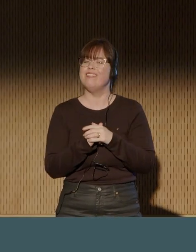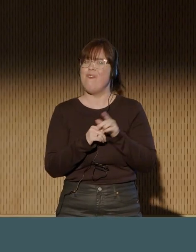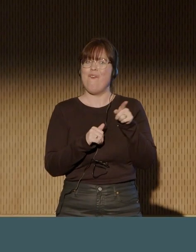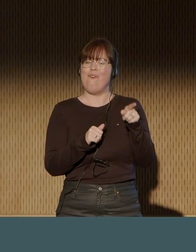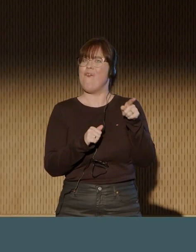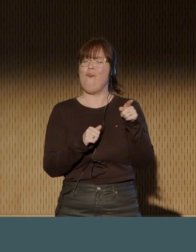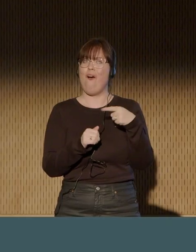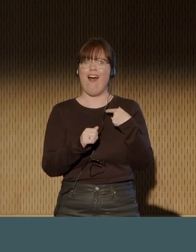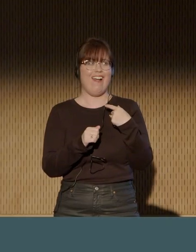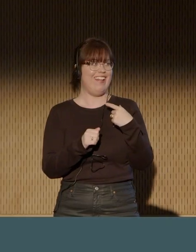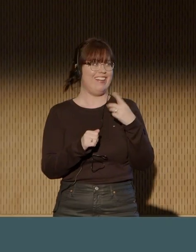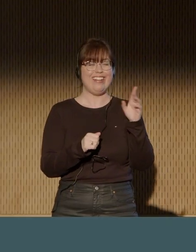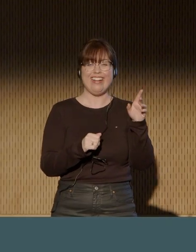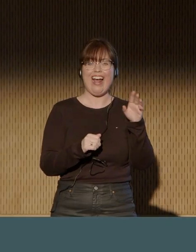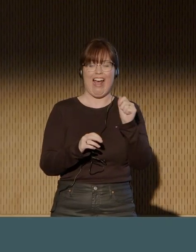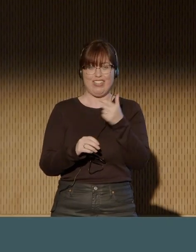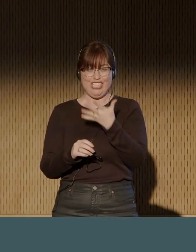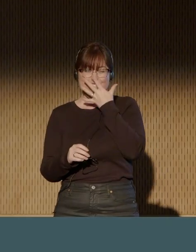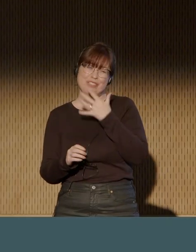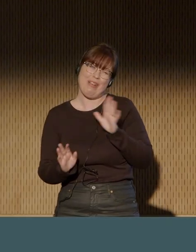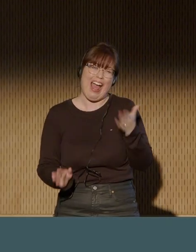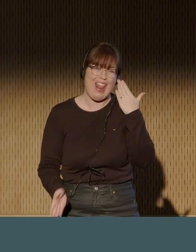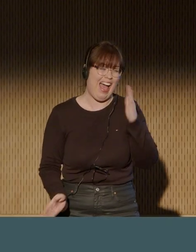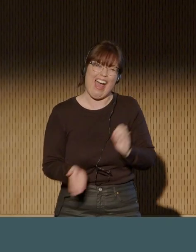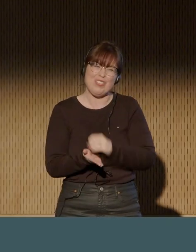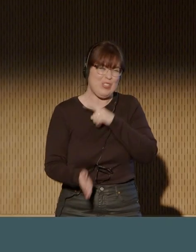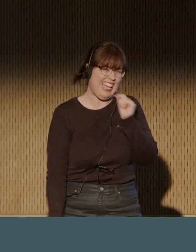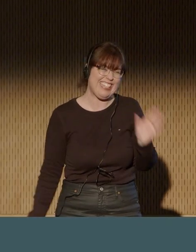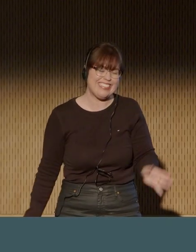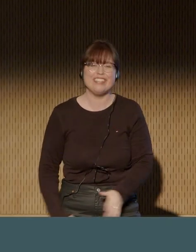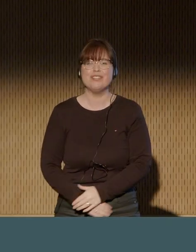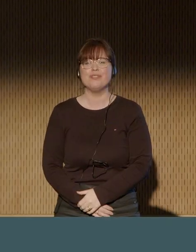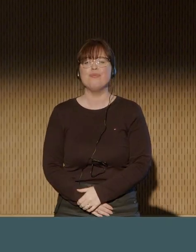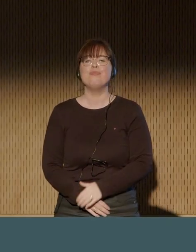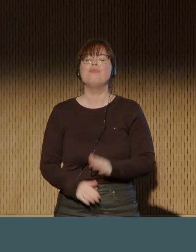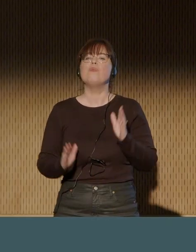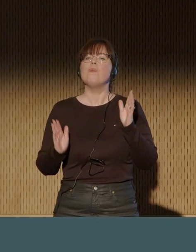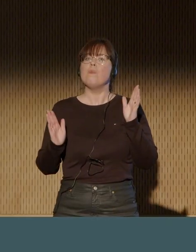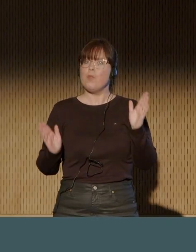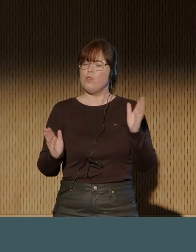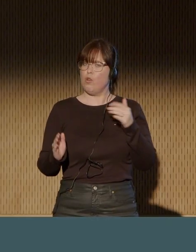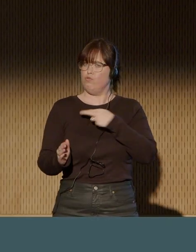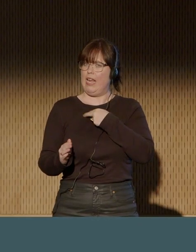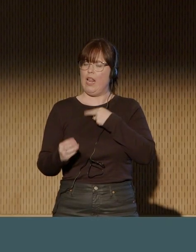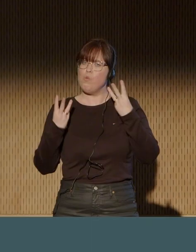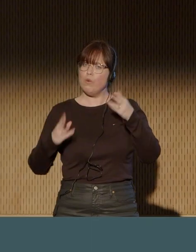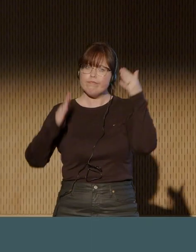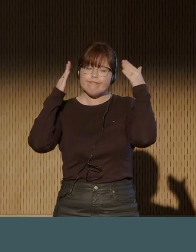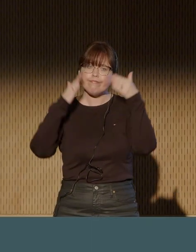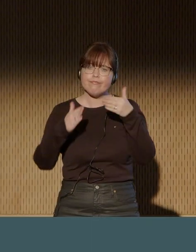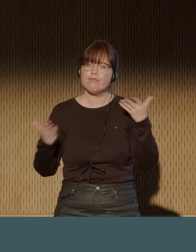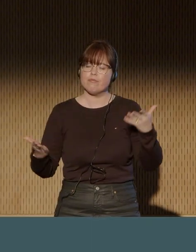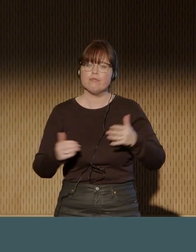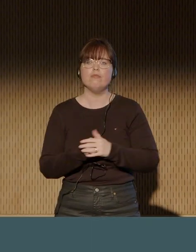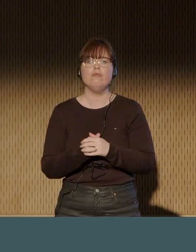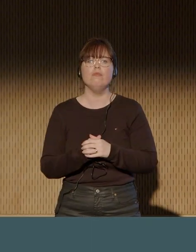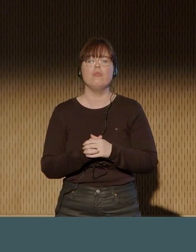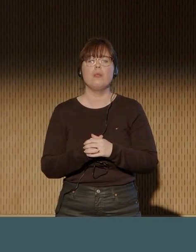Kathie. I am going to embarrass you. So really what we're trying to look at is what are the